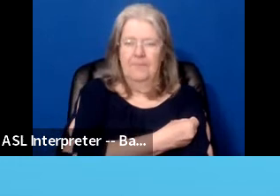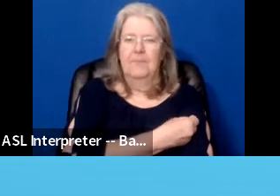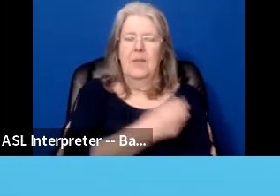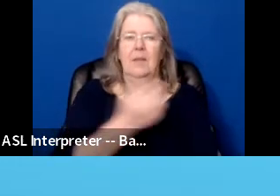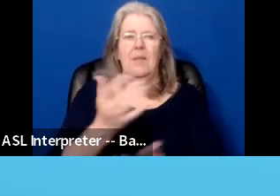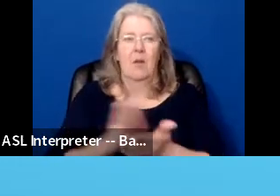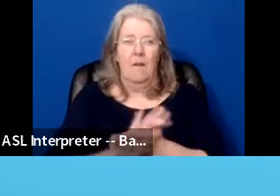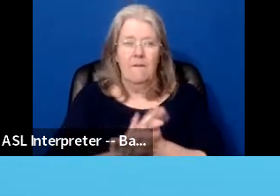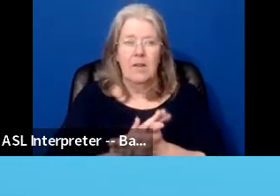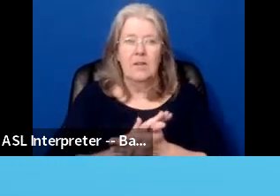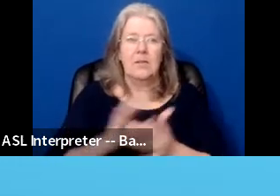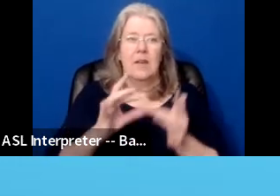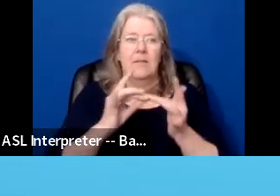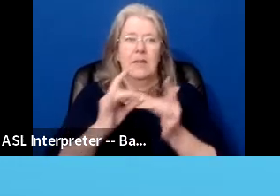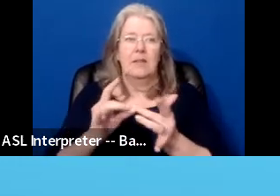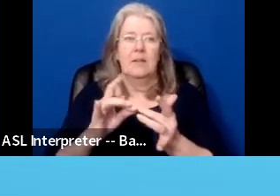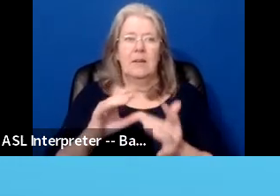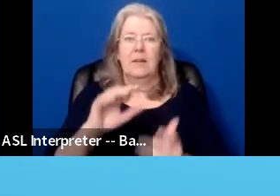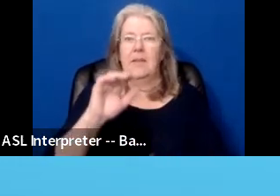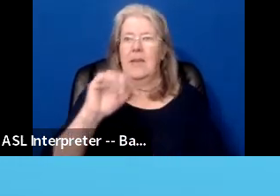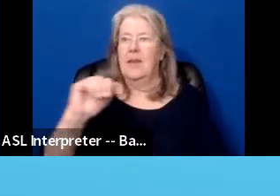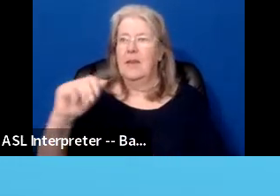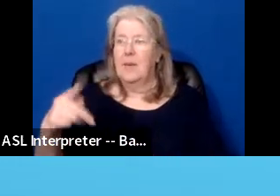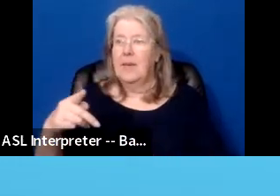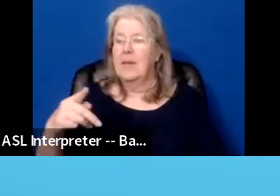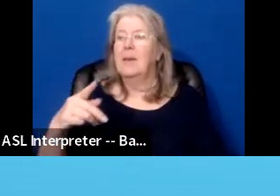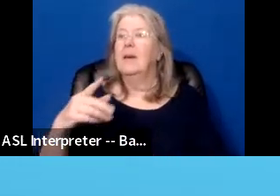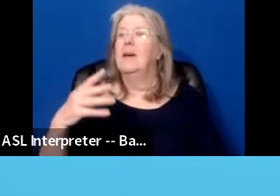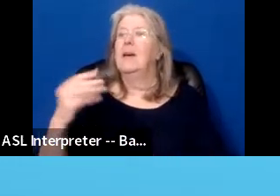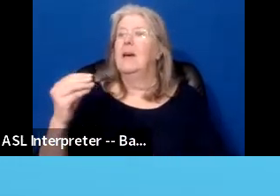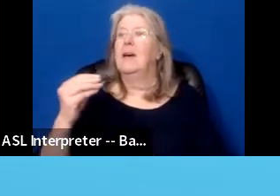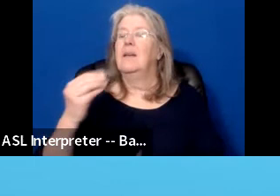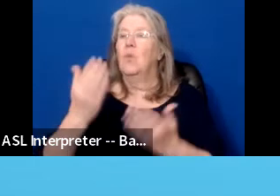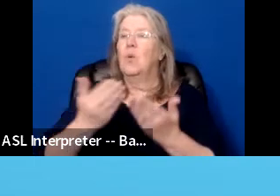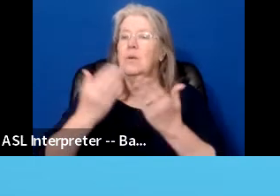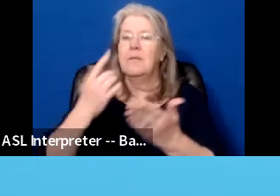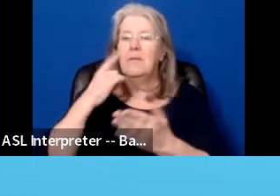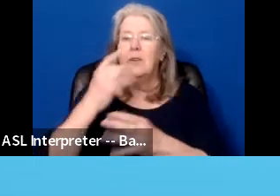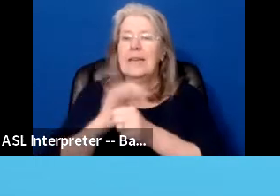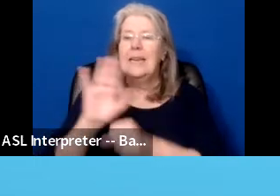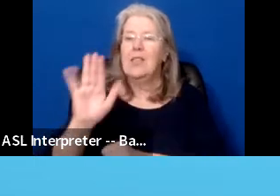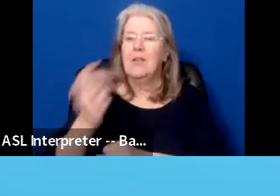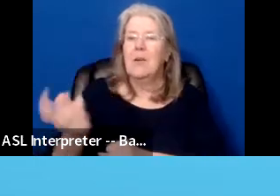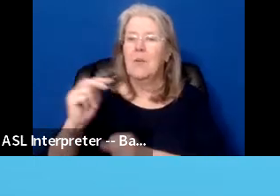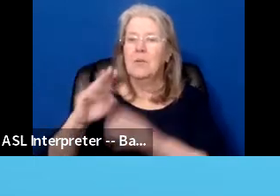of the leadership of the AAP, and their recommendations for having their own children vaccinated.